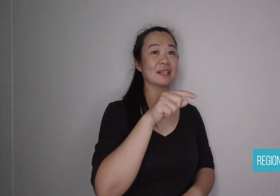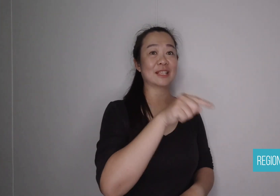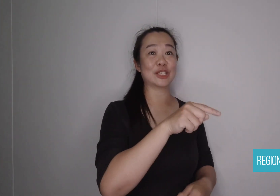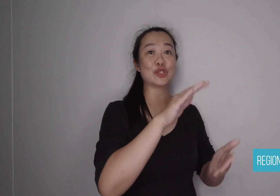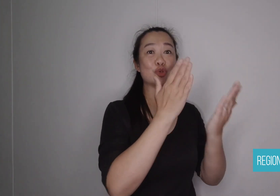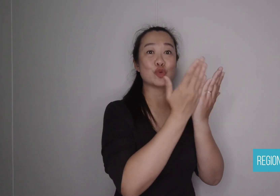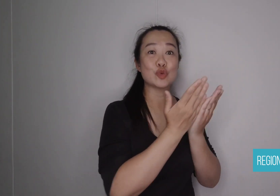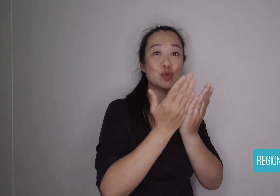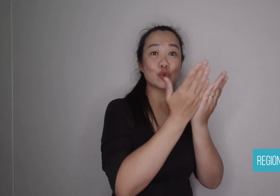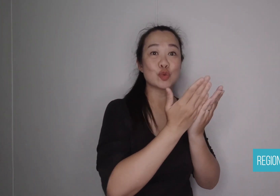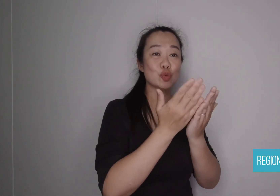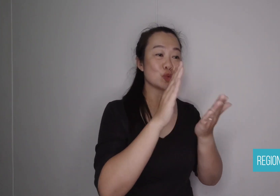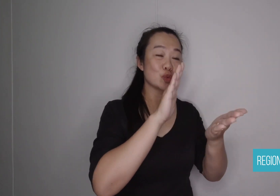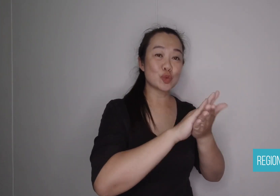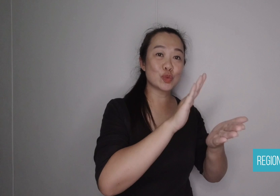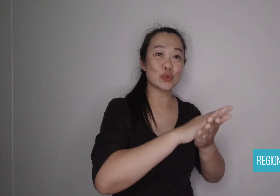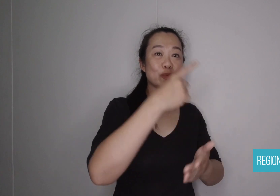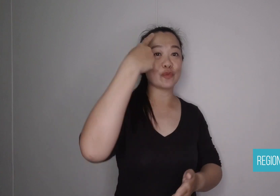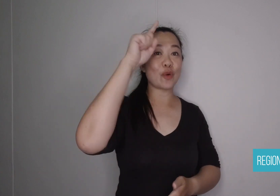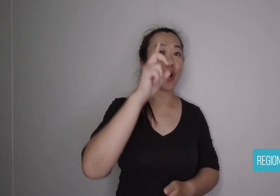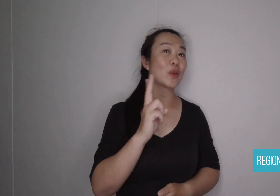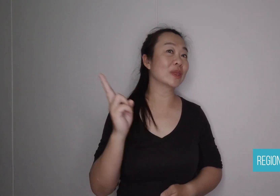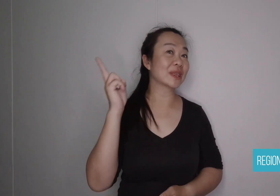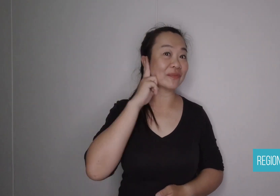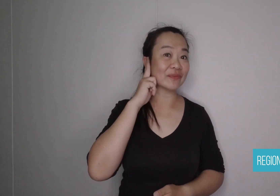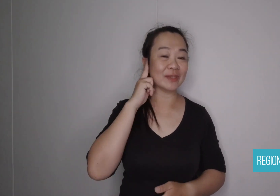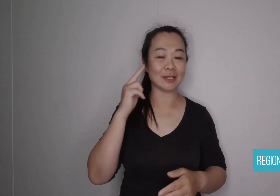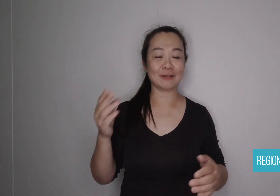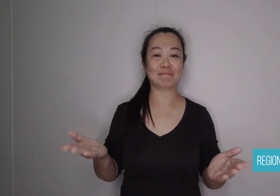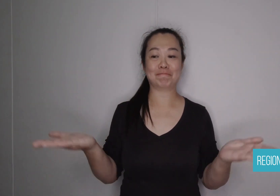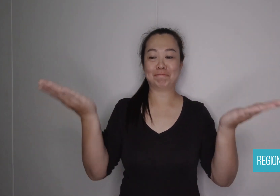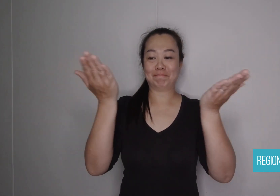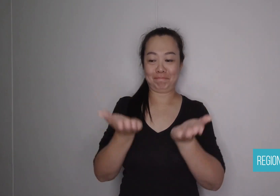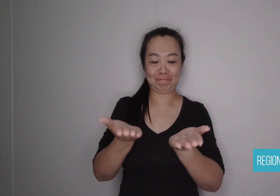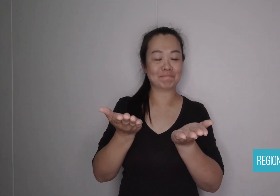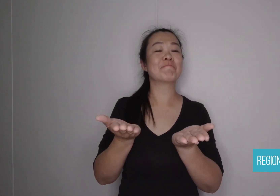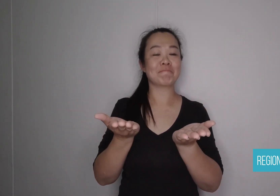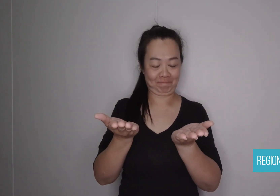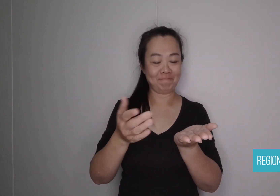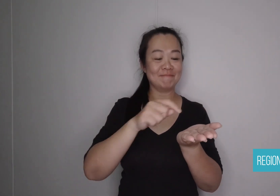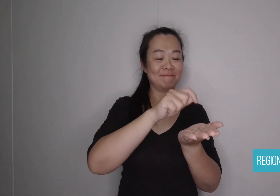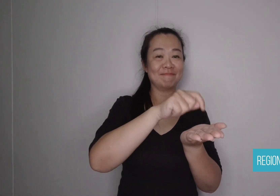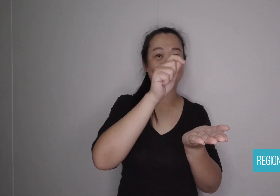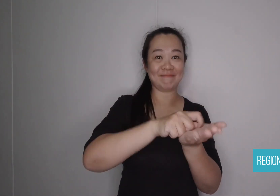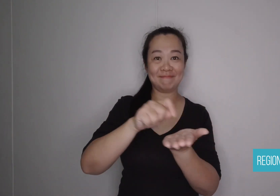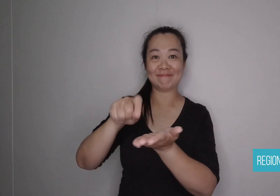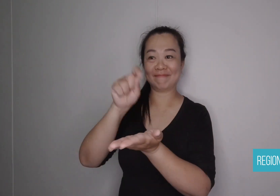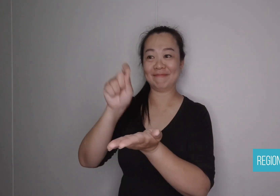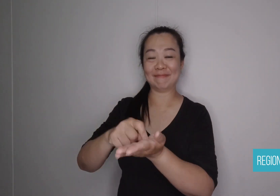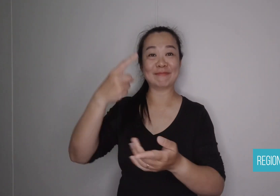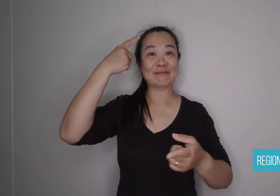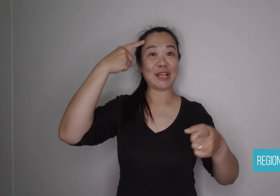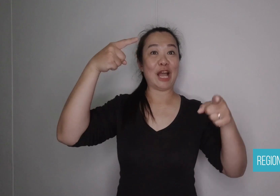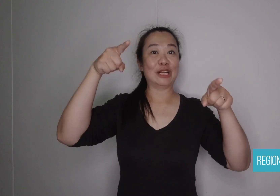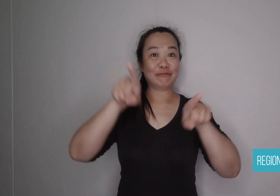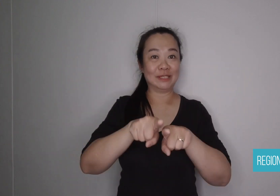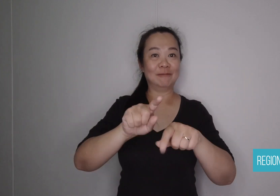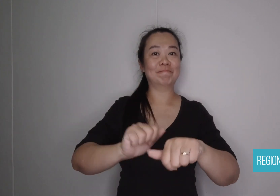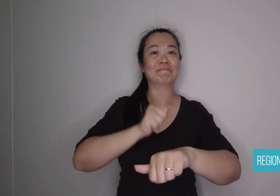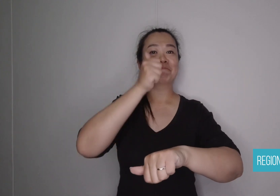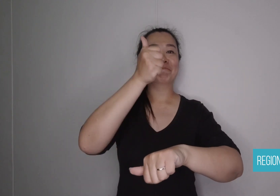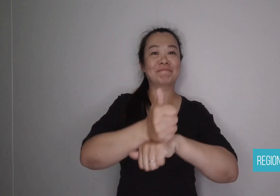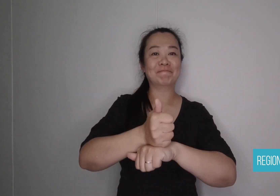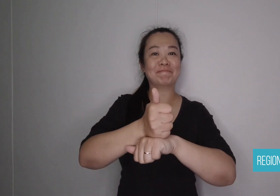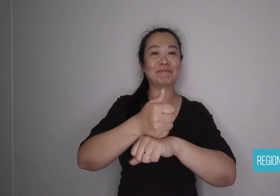to establish a soccer team. The team will represent northwest